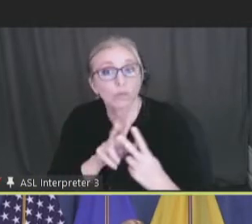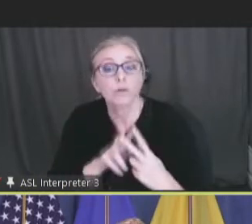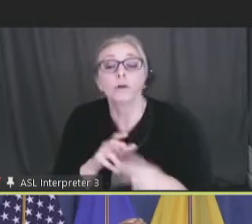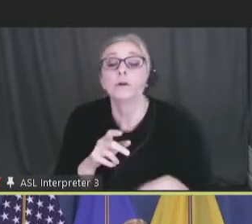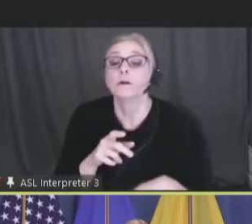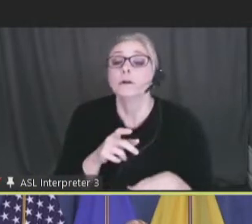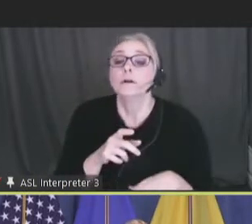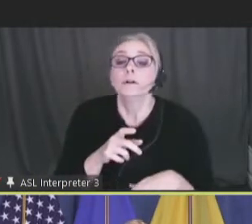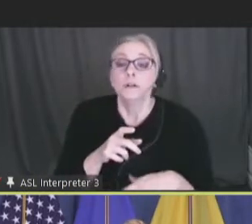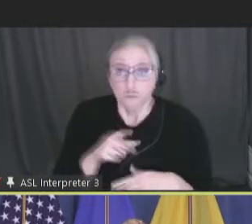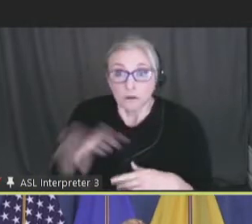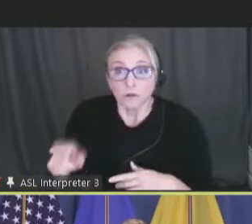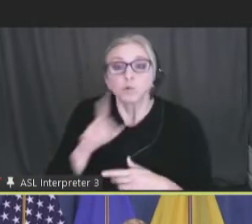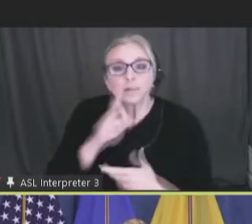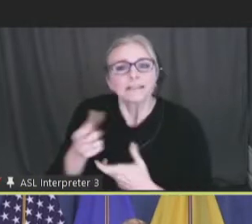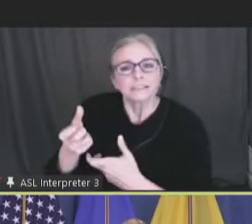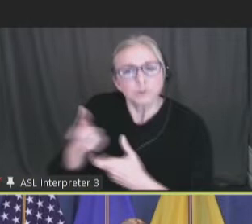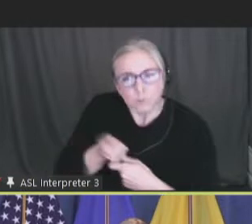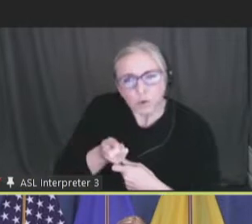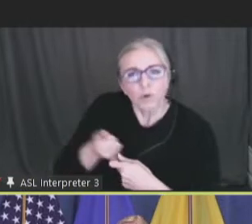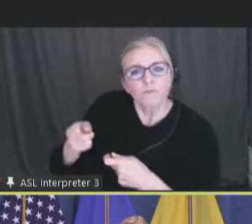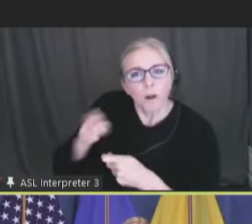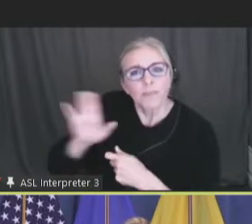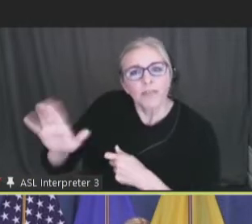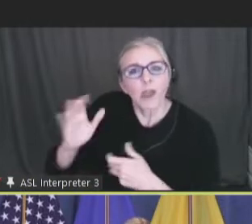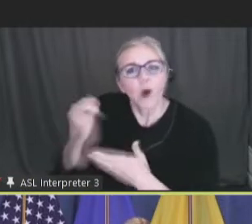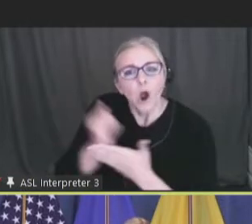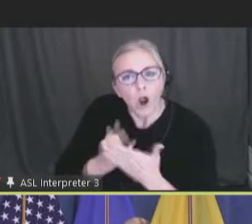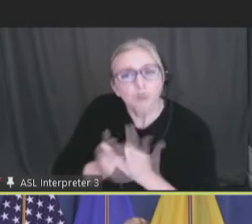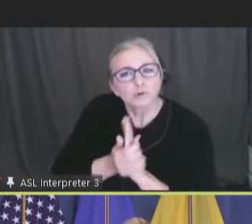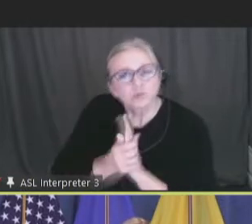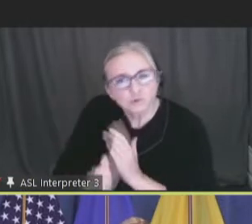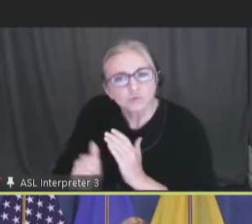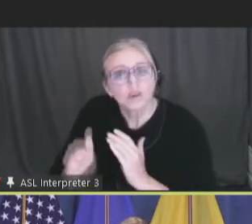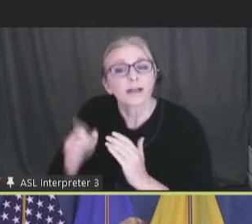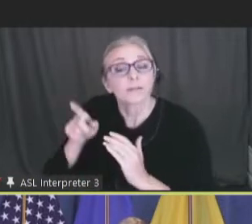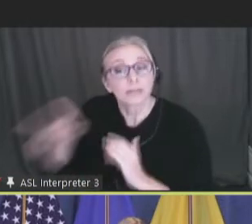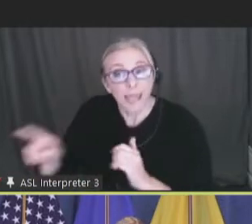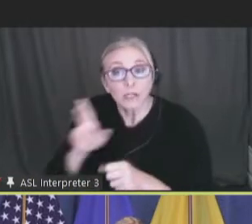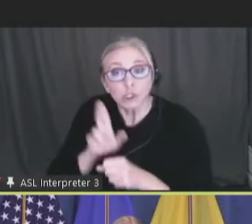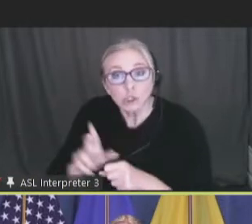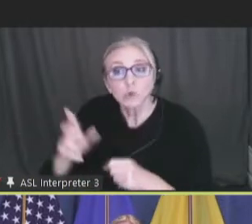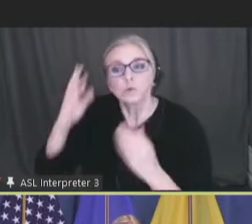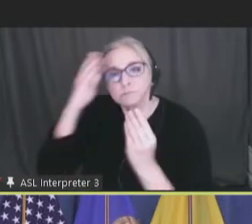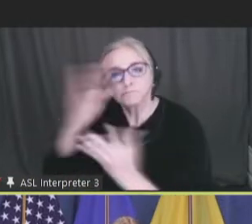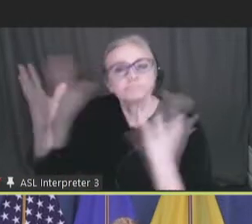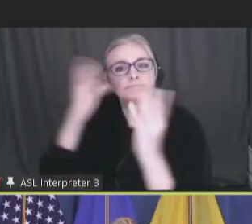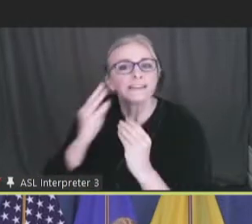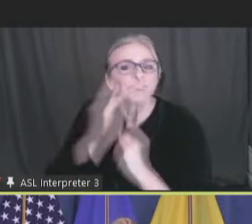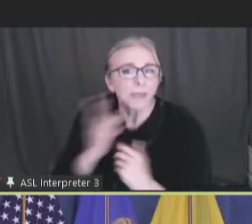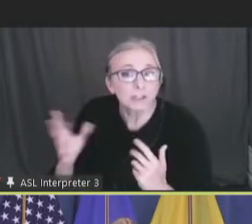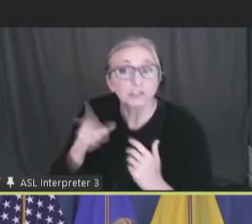drawing on the strengths of the arts community nationwide to communicate, tailor, and deliver vaccine information that was understandable,